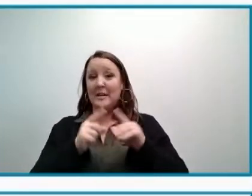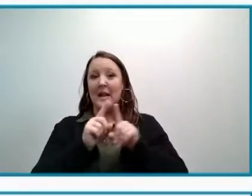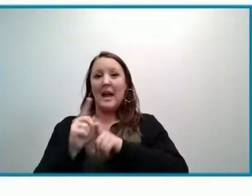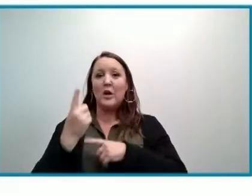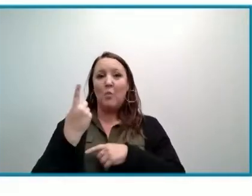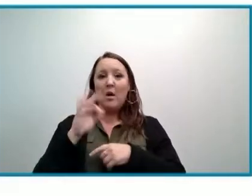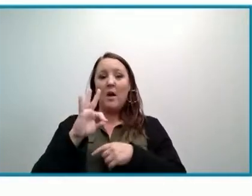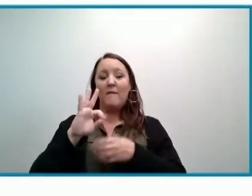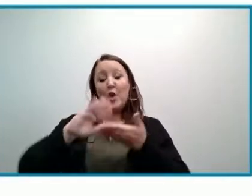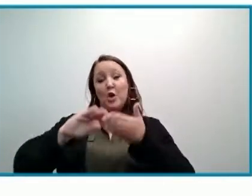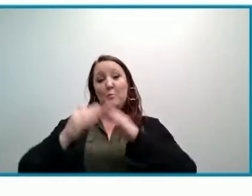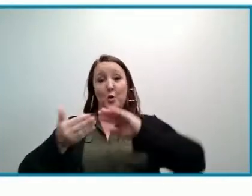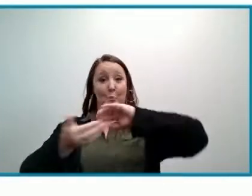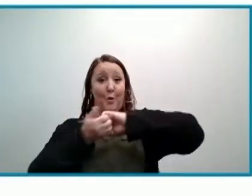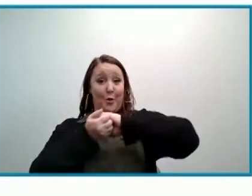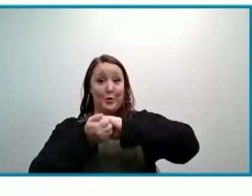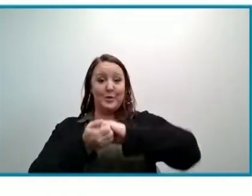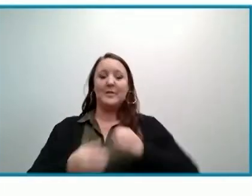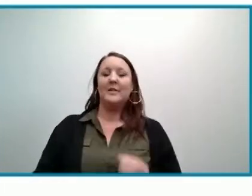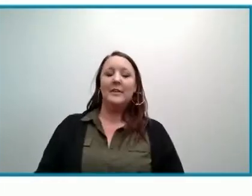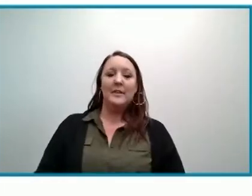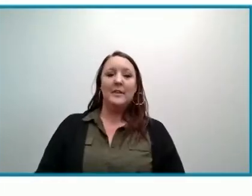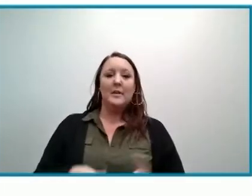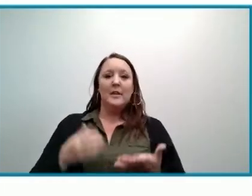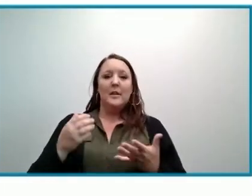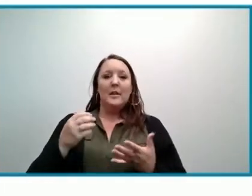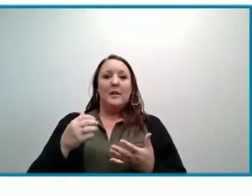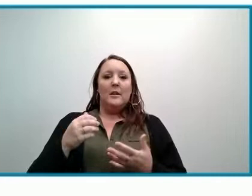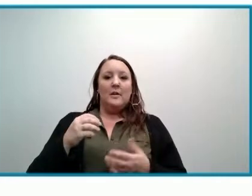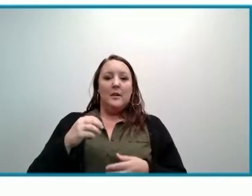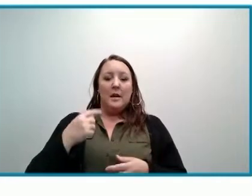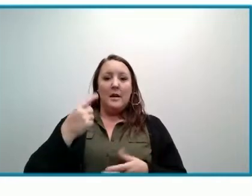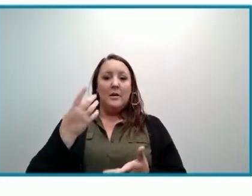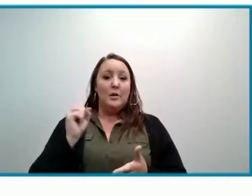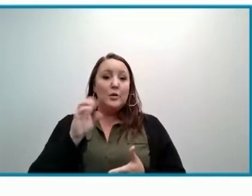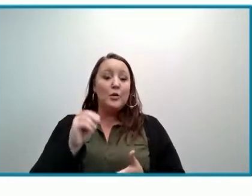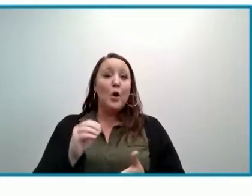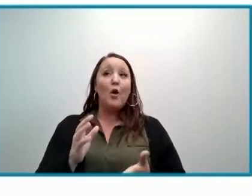you know. Um, so, uh, uh, The Old Globe reached out to me,